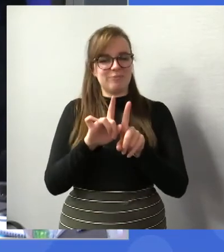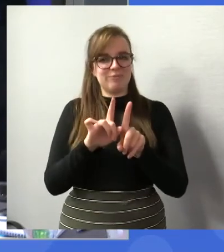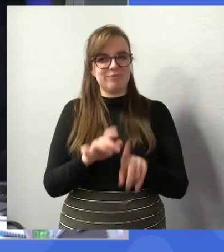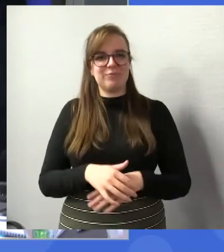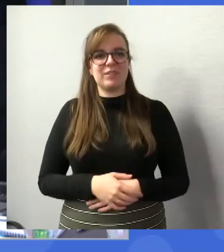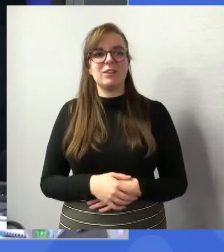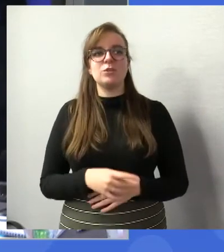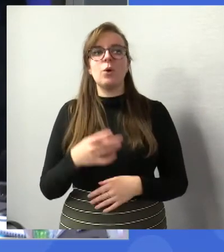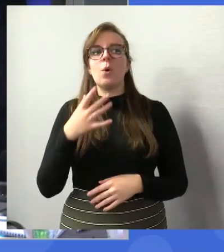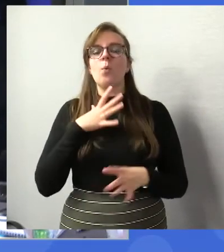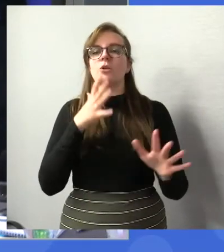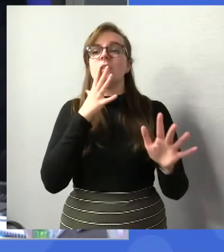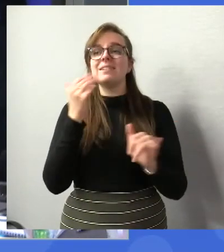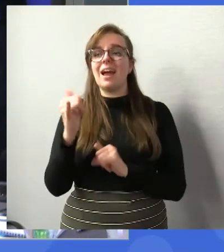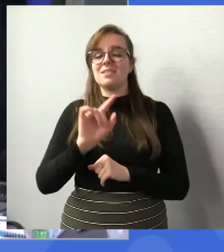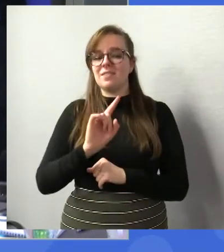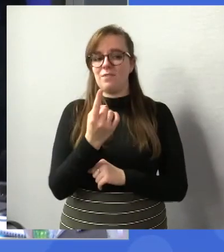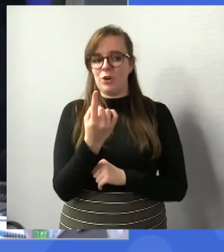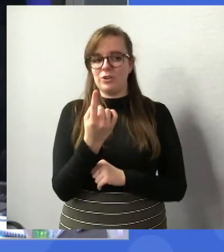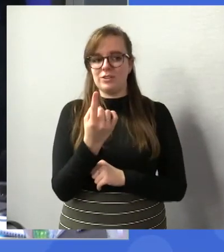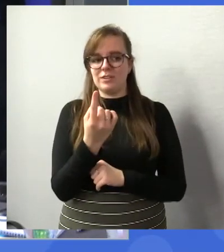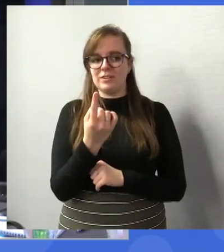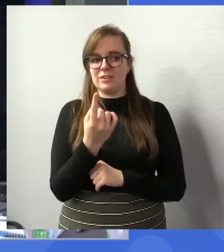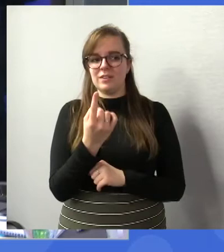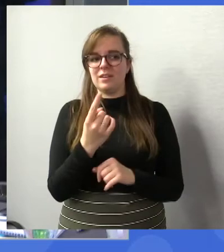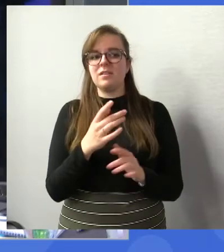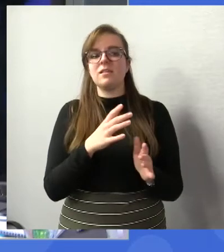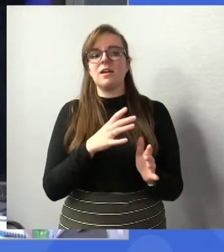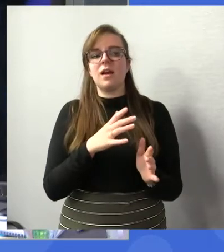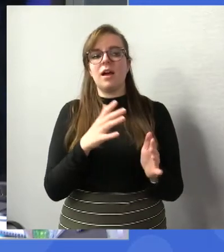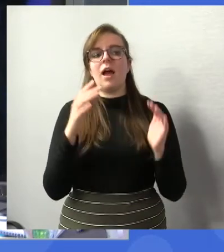do a test of this first and that and then we'll go into the the statements